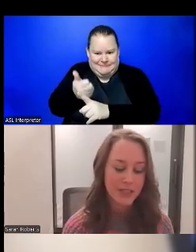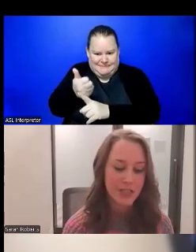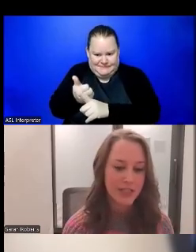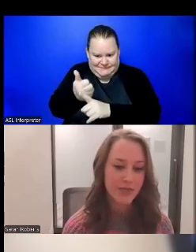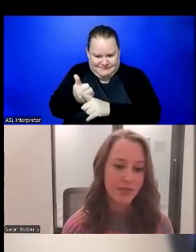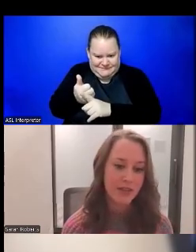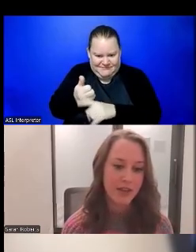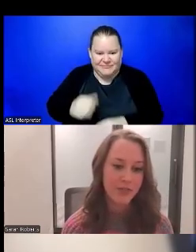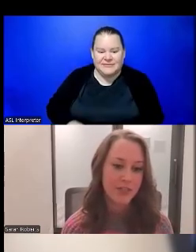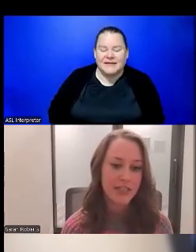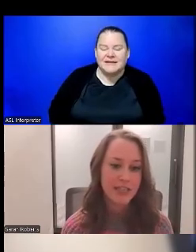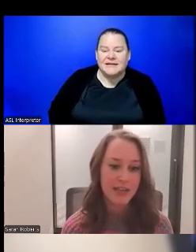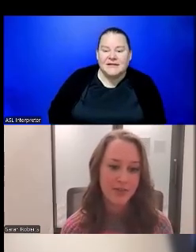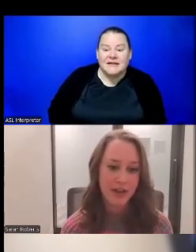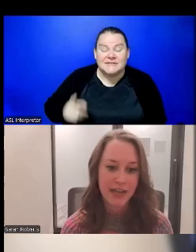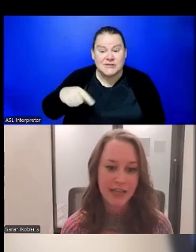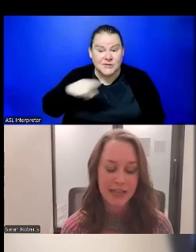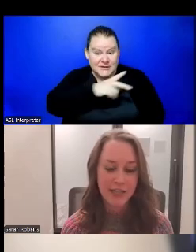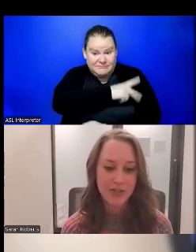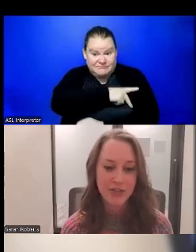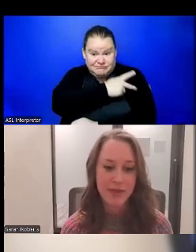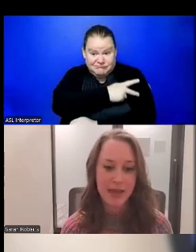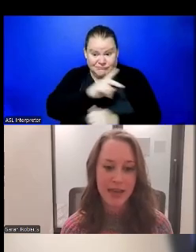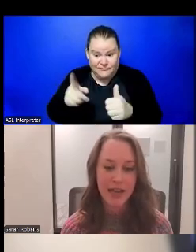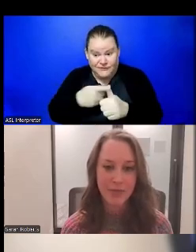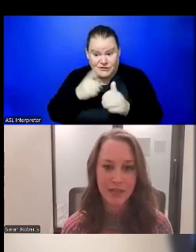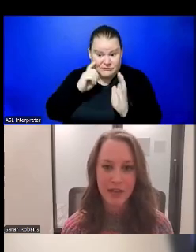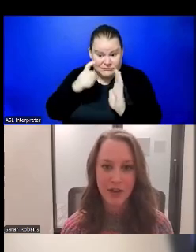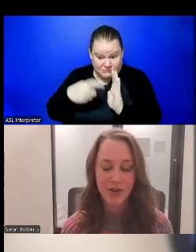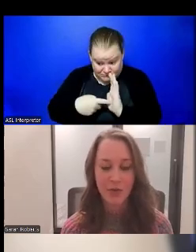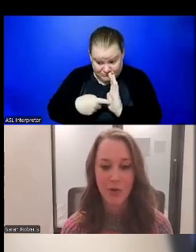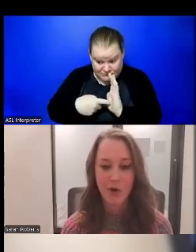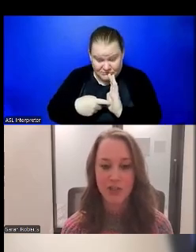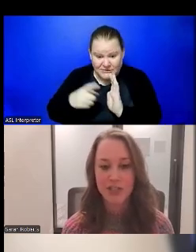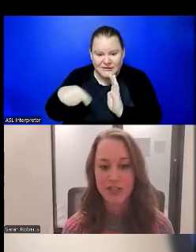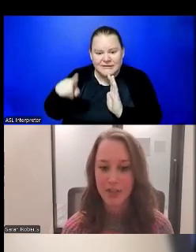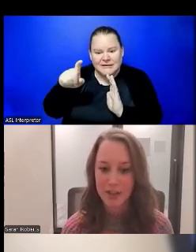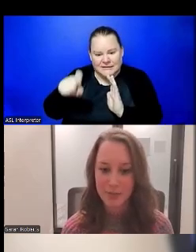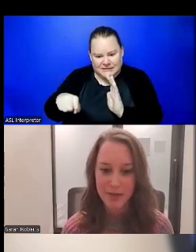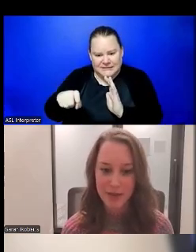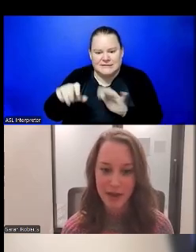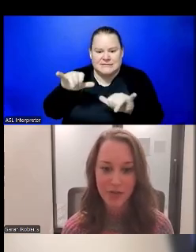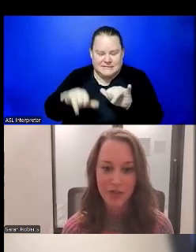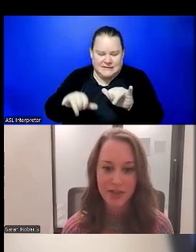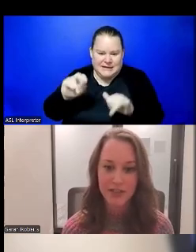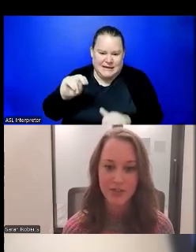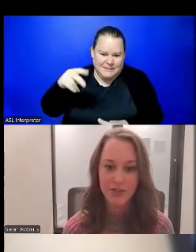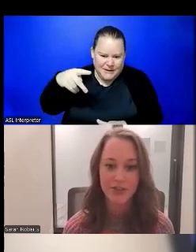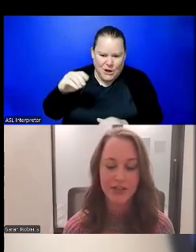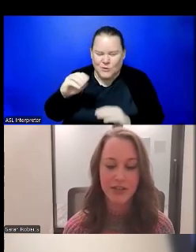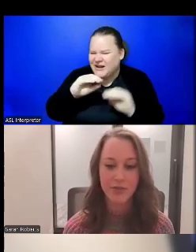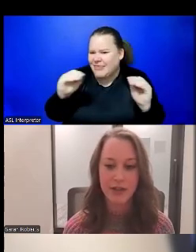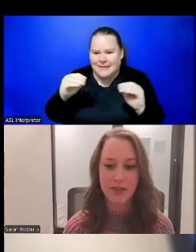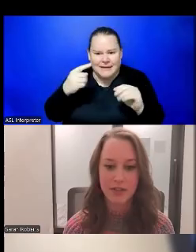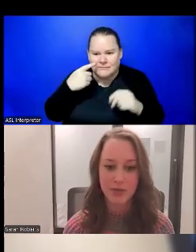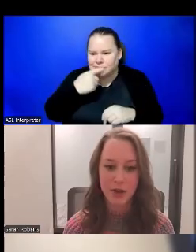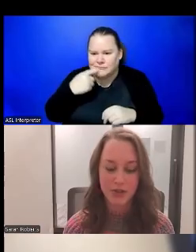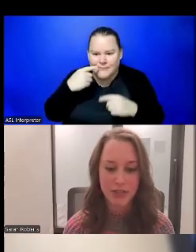patients, when they're first identified, need to remain NPO or just nothing by mouth until they're cleared with a swallow